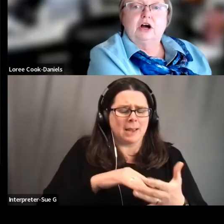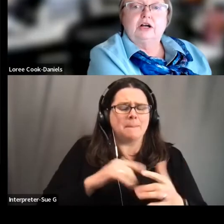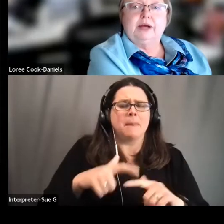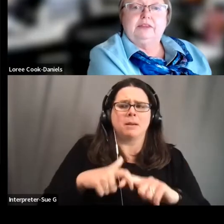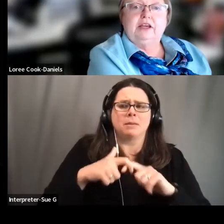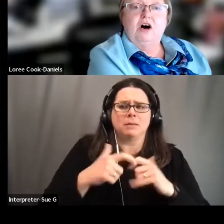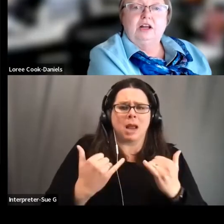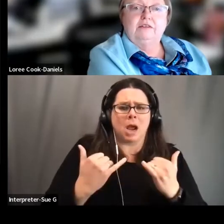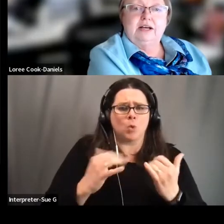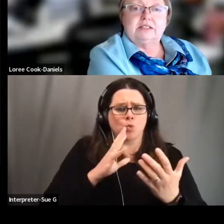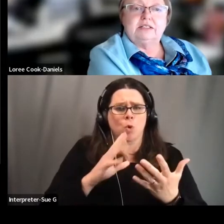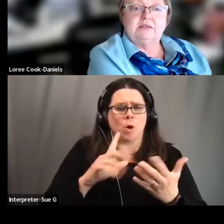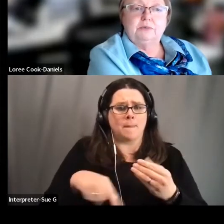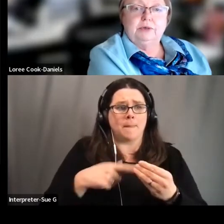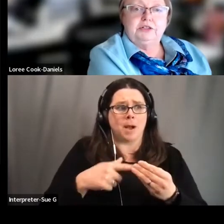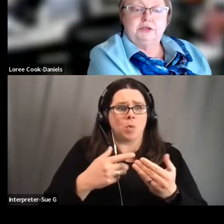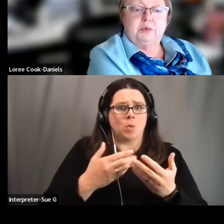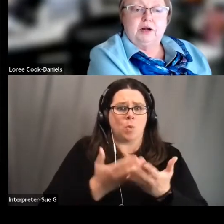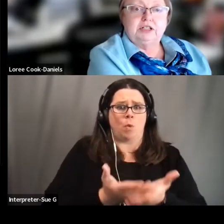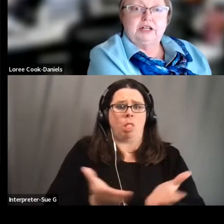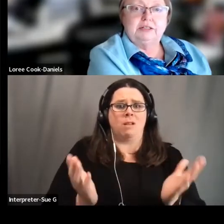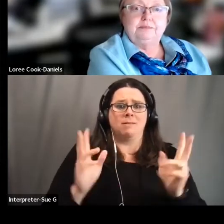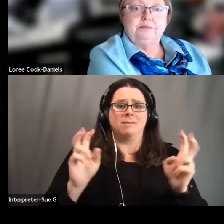to talk about the All of Us research project.